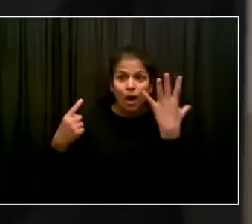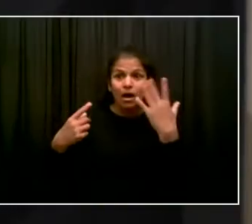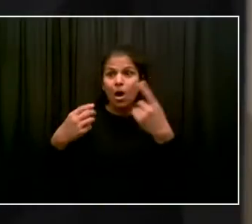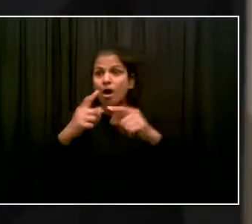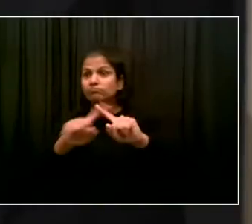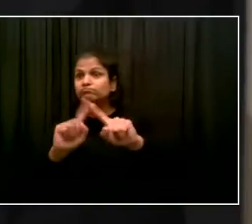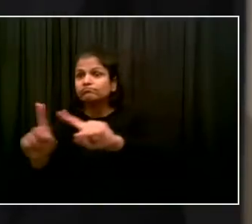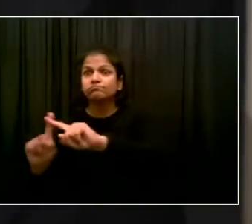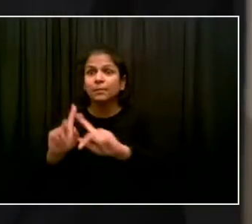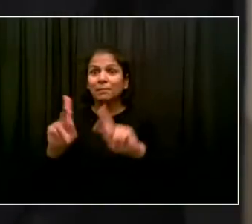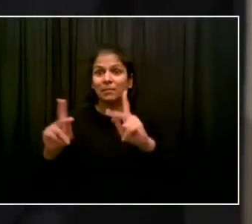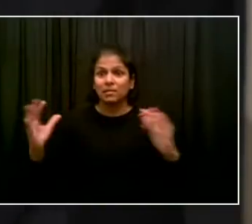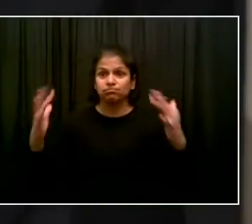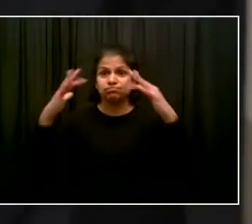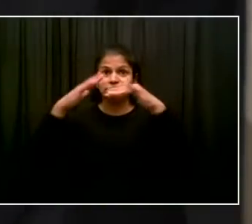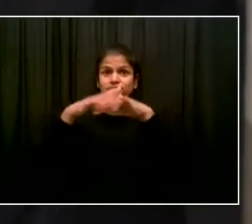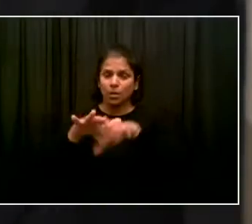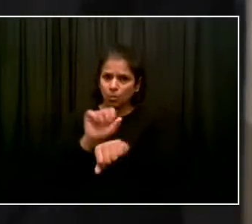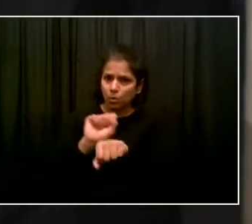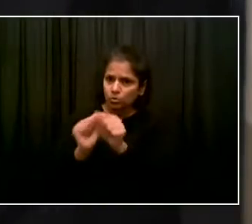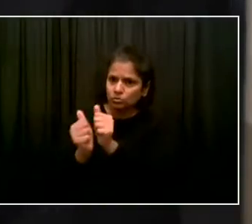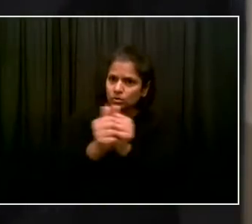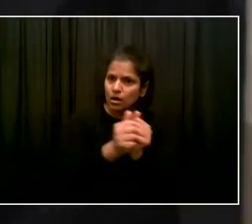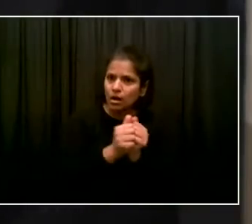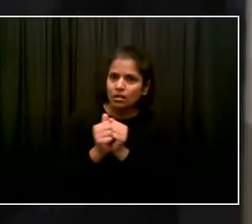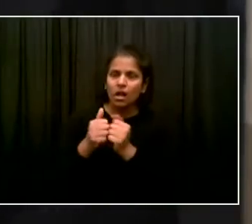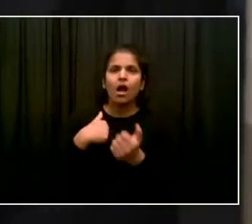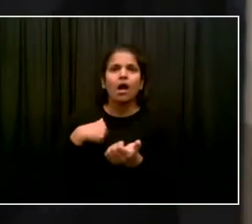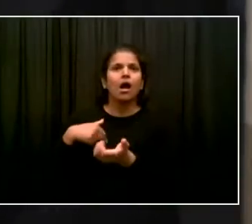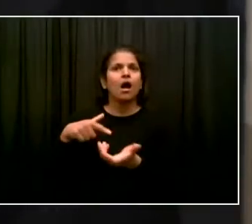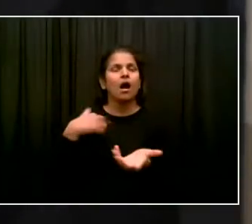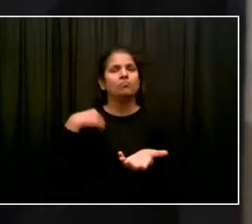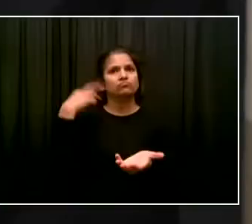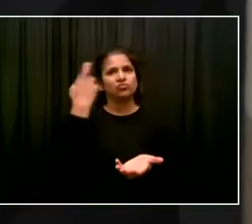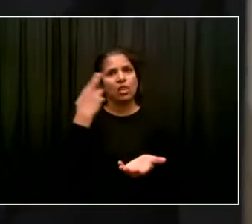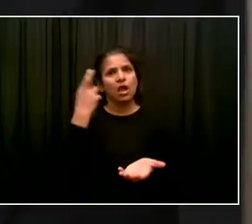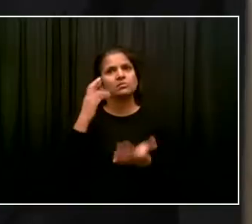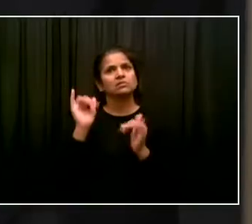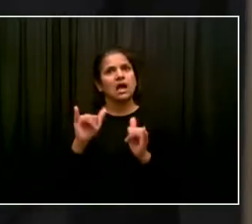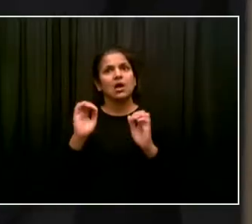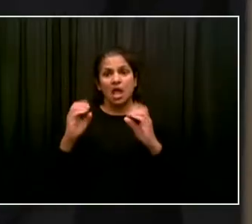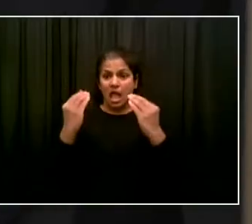COLOR ARE THERE. SO I GREW UP KNOWING THAT